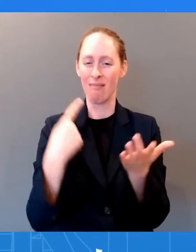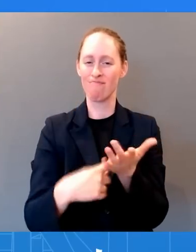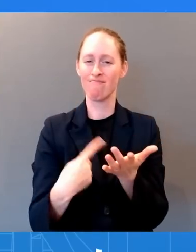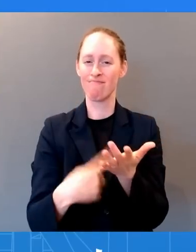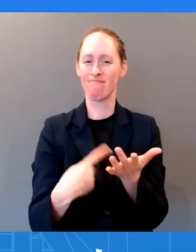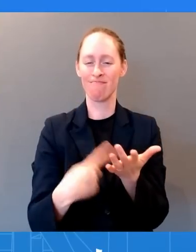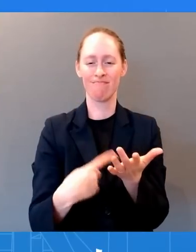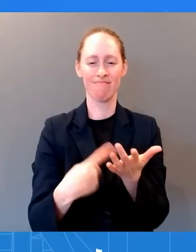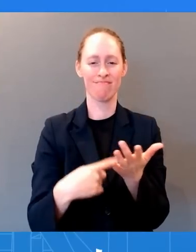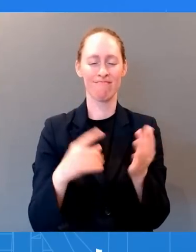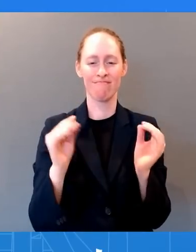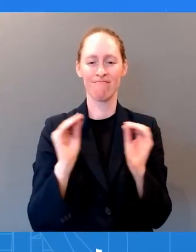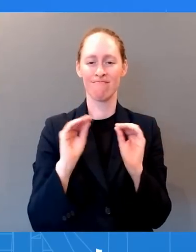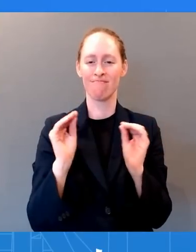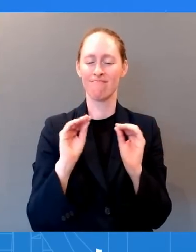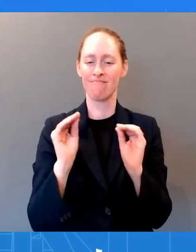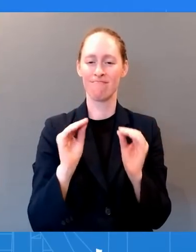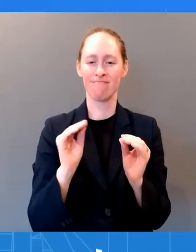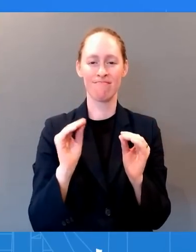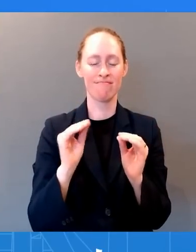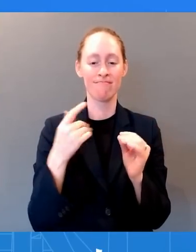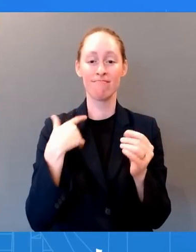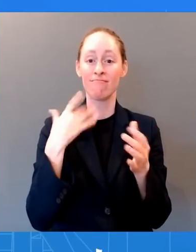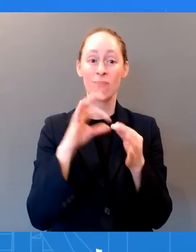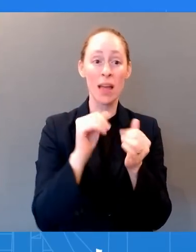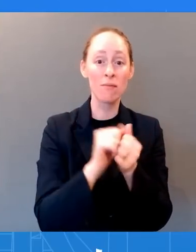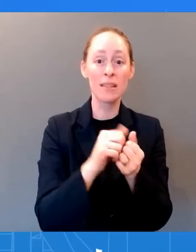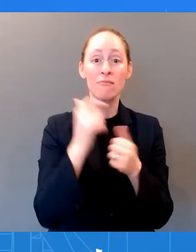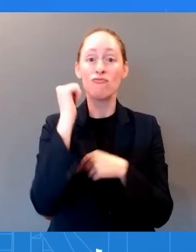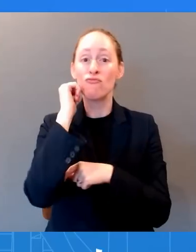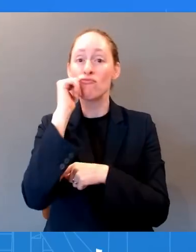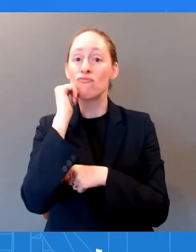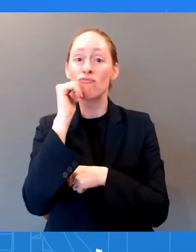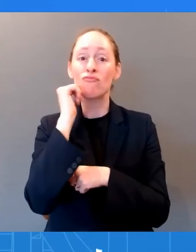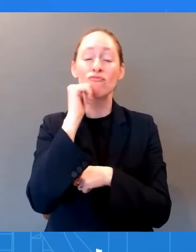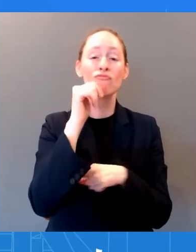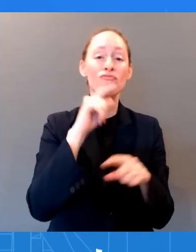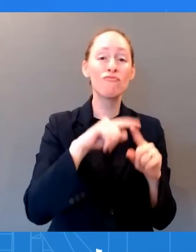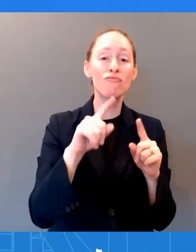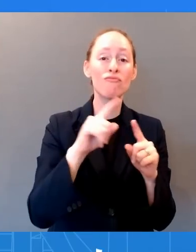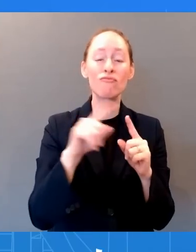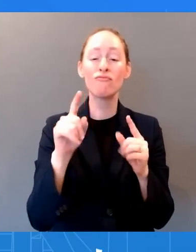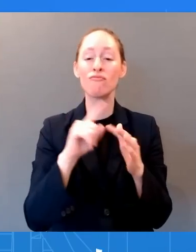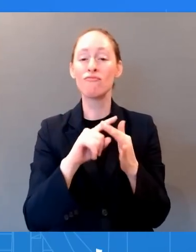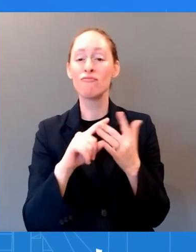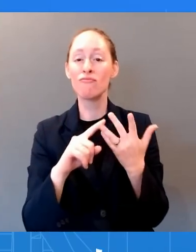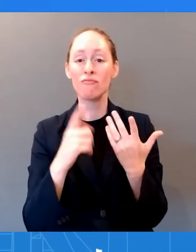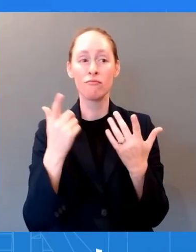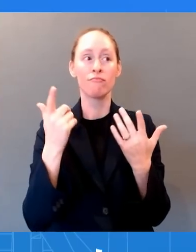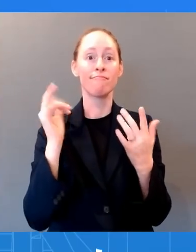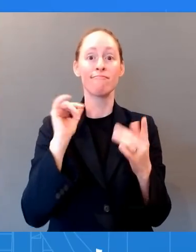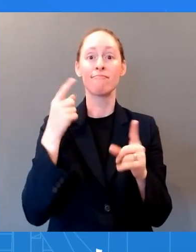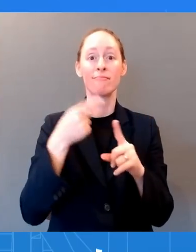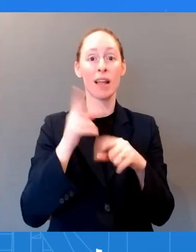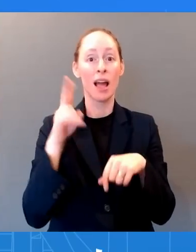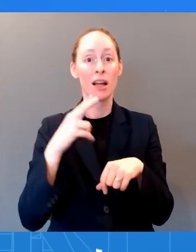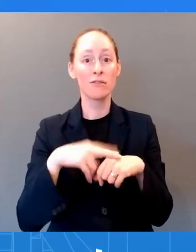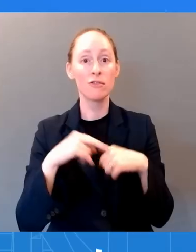or daily briefings on sesinive [sic] -- on sensitive national security or intelligence matter. Right? That is something that I wouldn't even be able to talk about